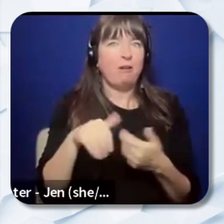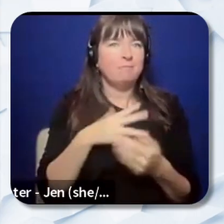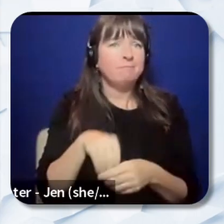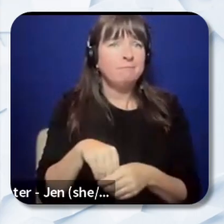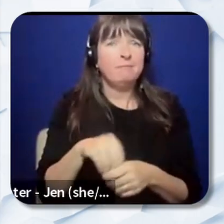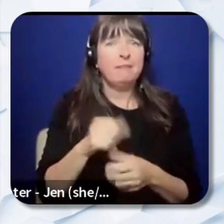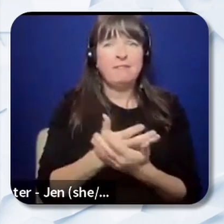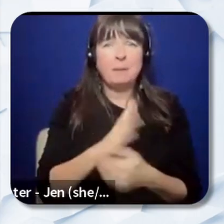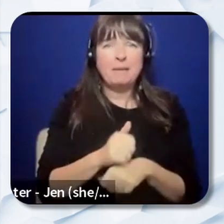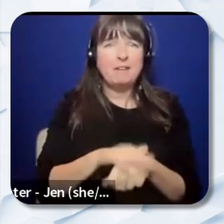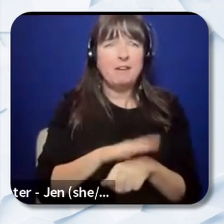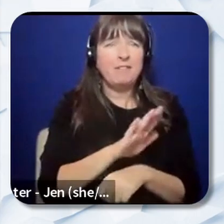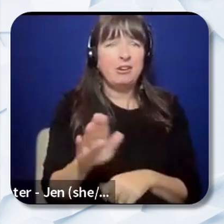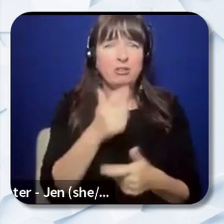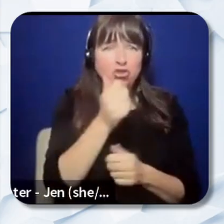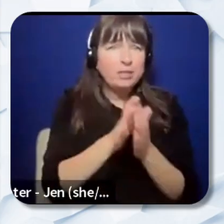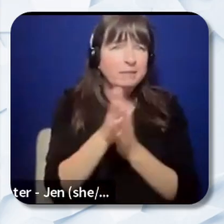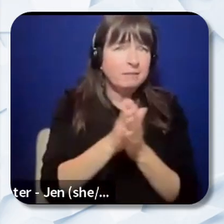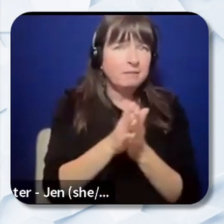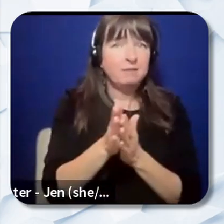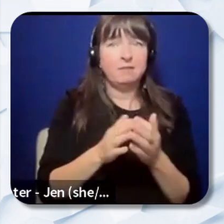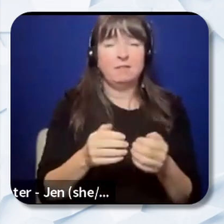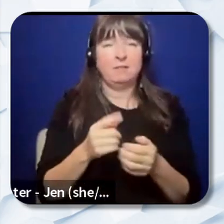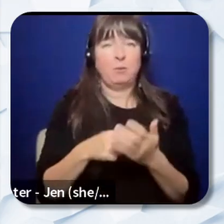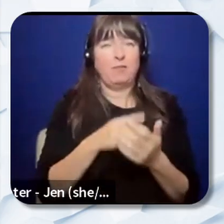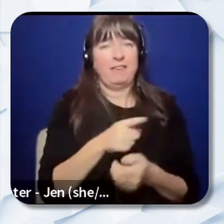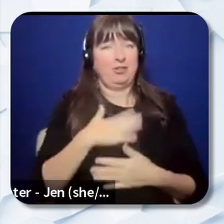on what they what their interests were and what they really enjoyed. And so I think when we're